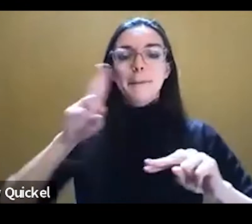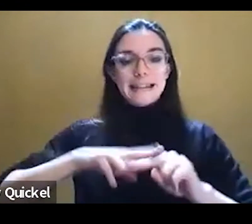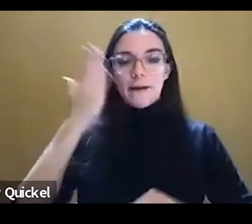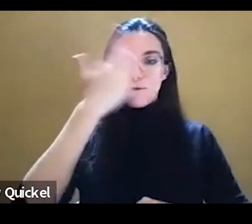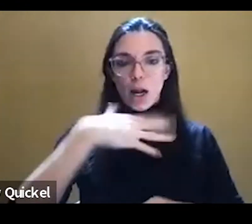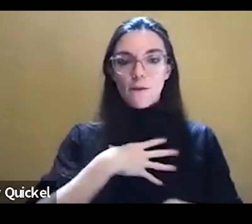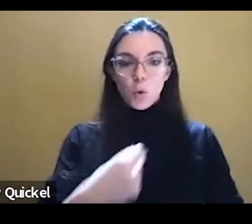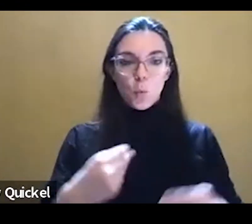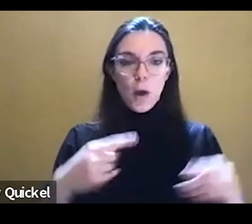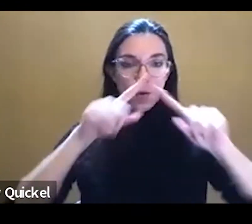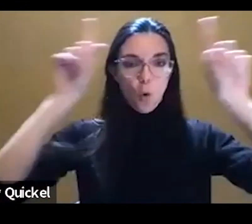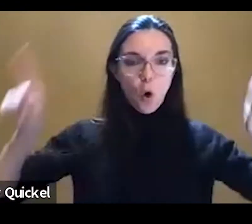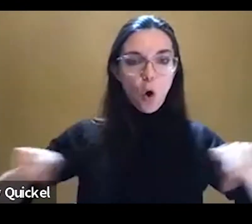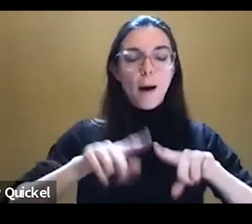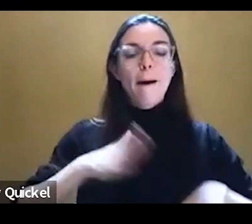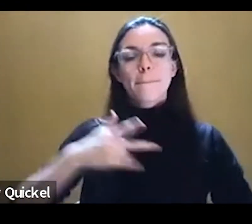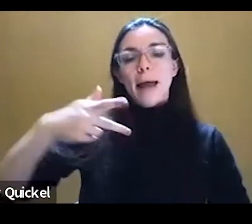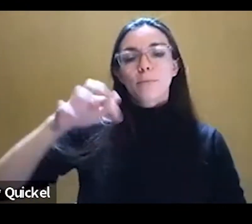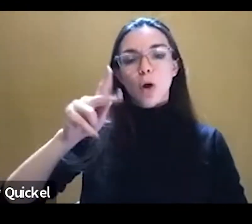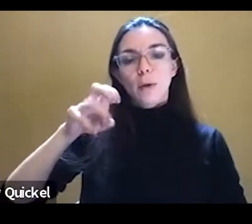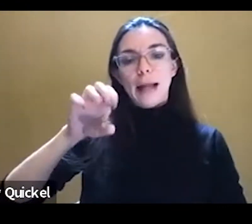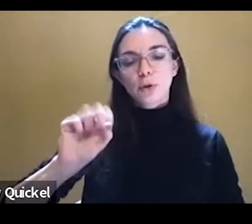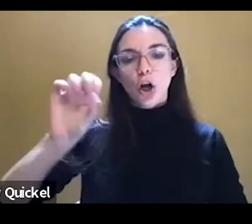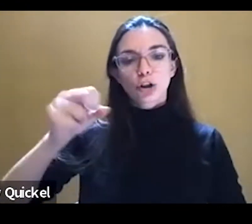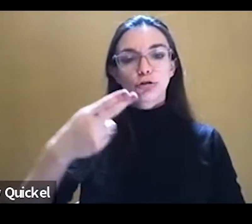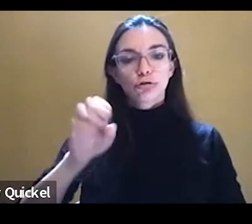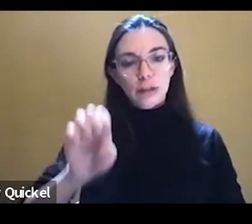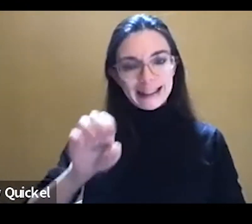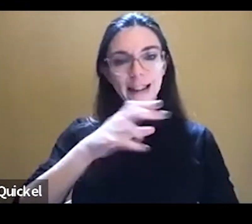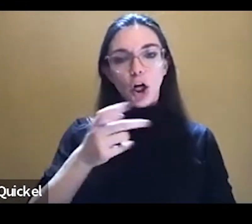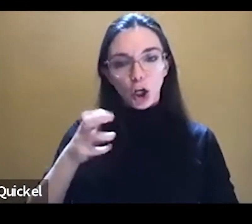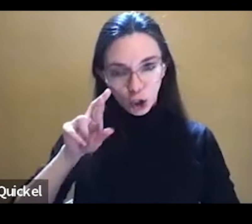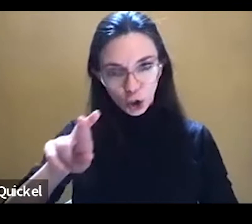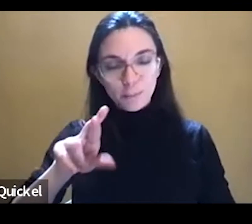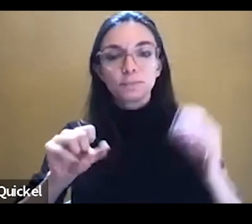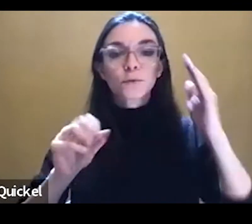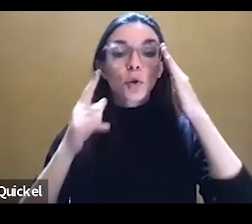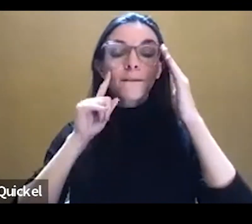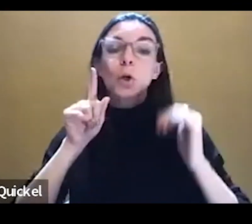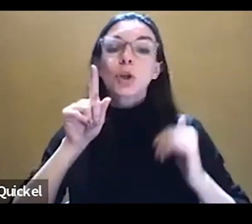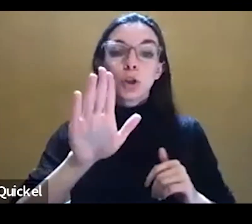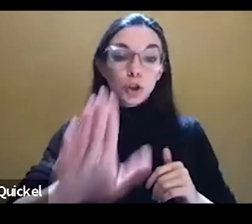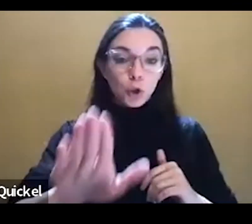pronouns are "she" and "her." So going to your well, Marc,